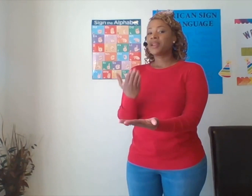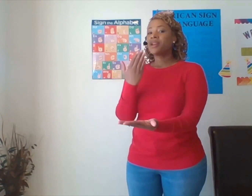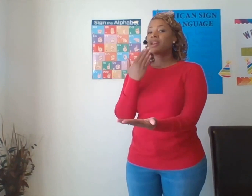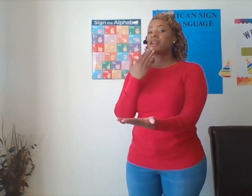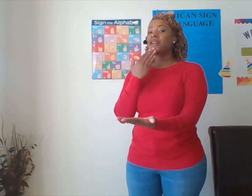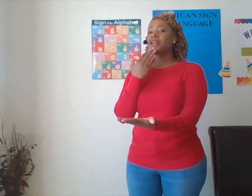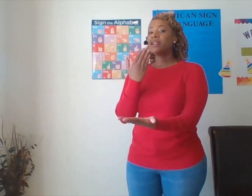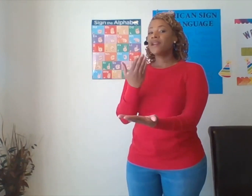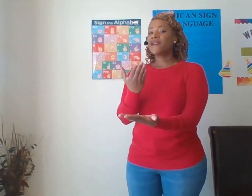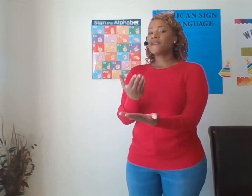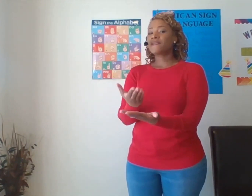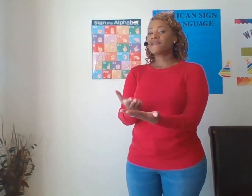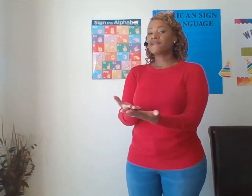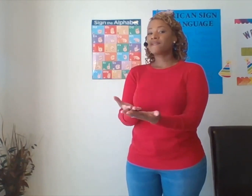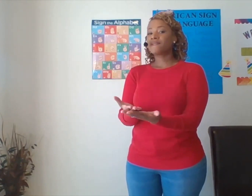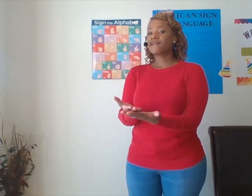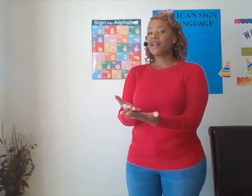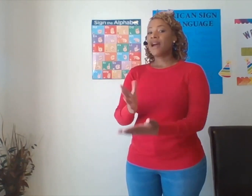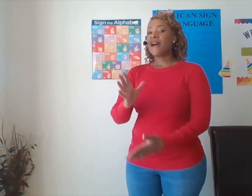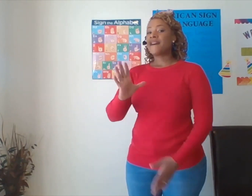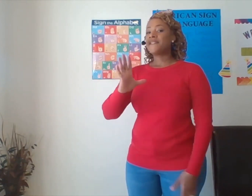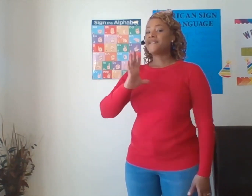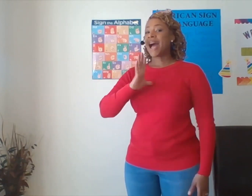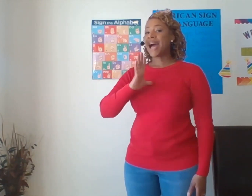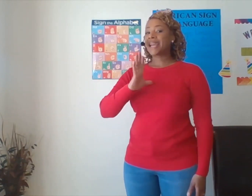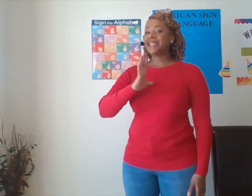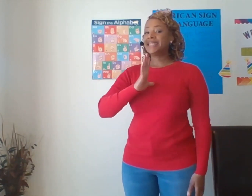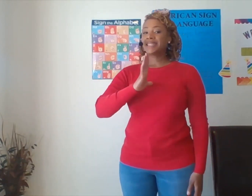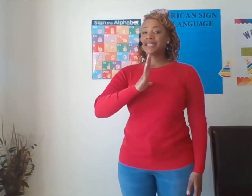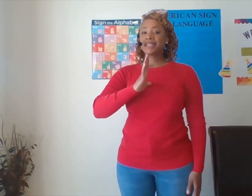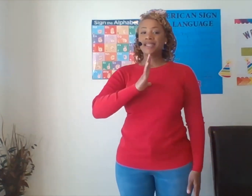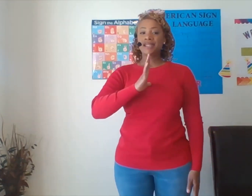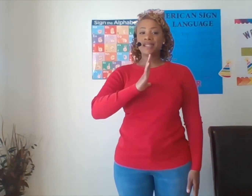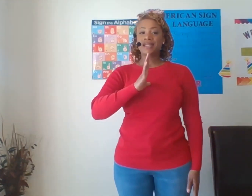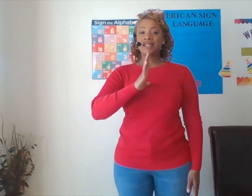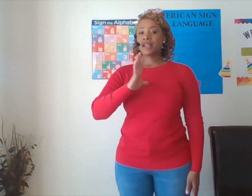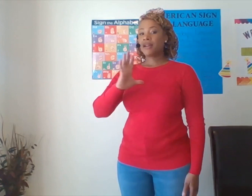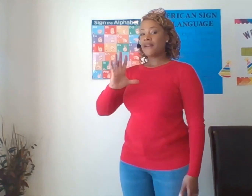good fine